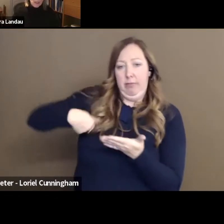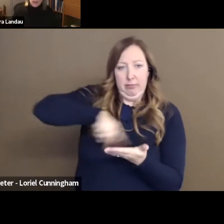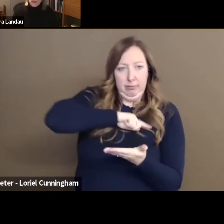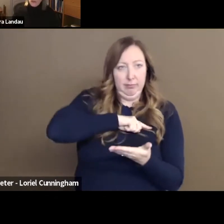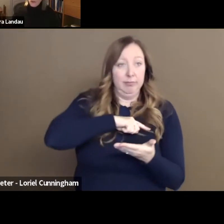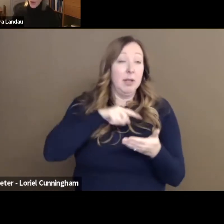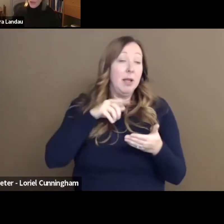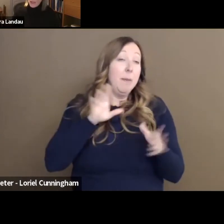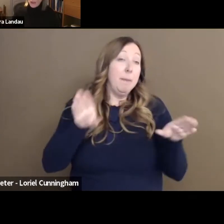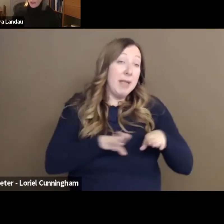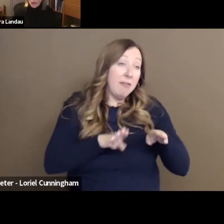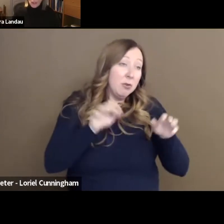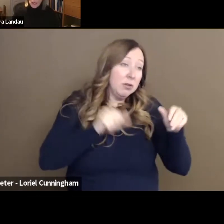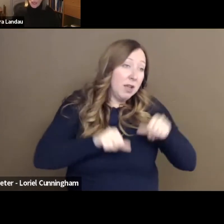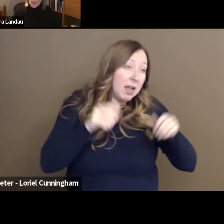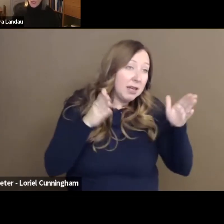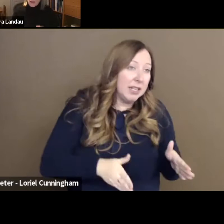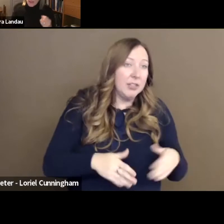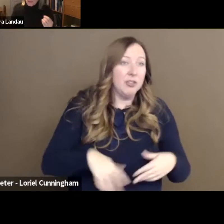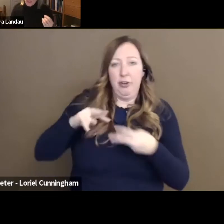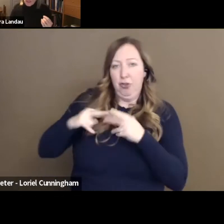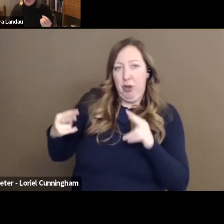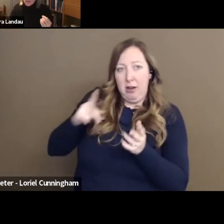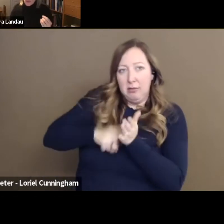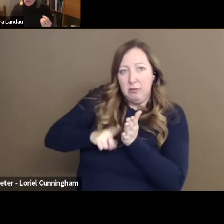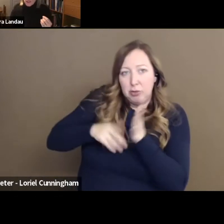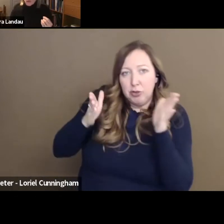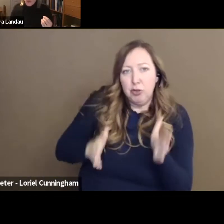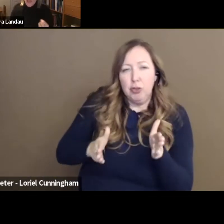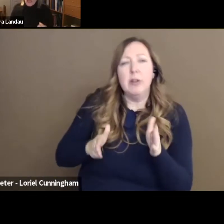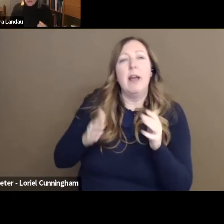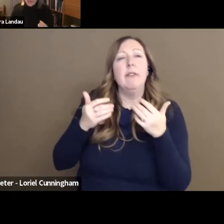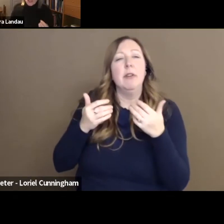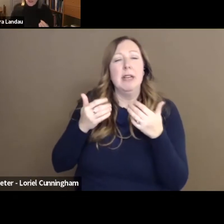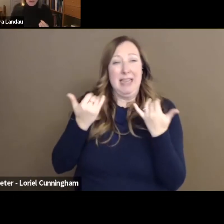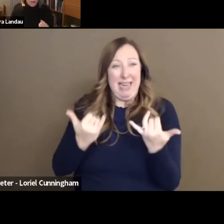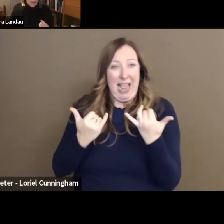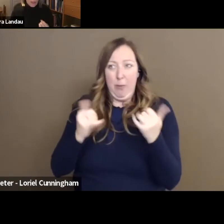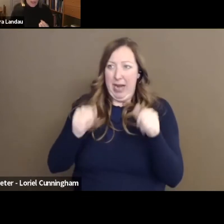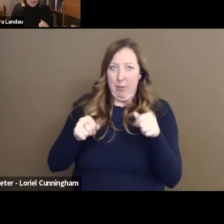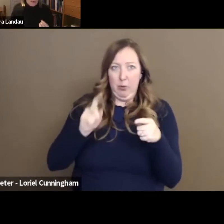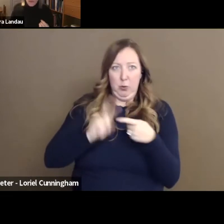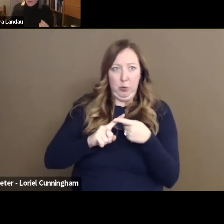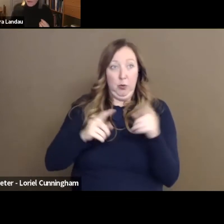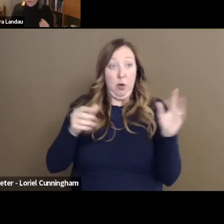to try to associate different individual